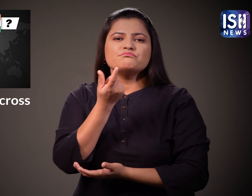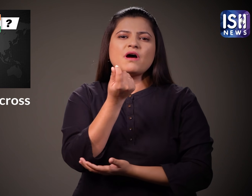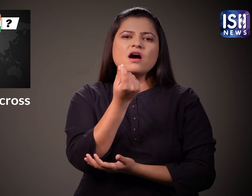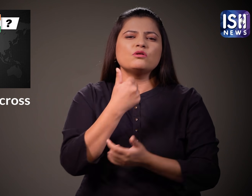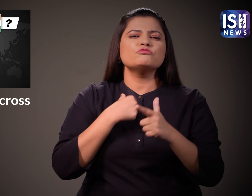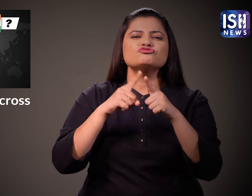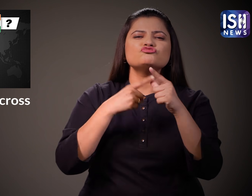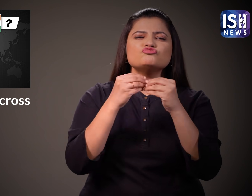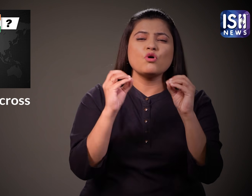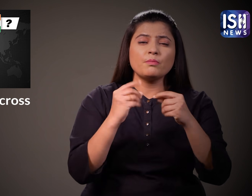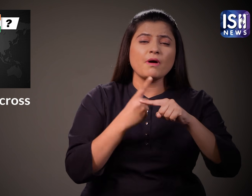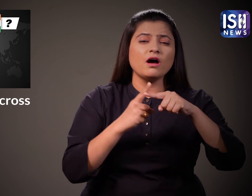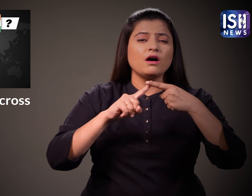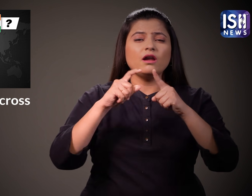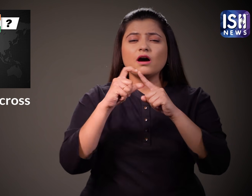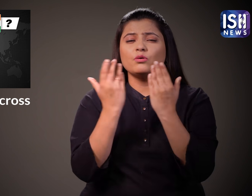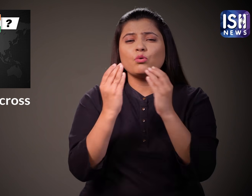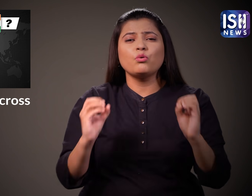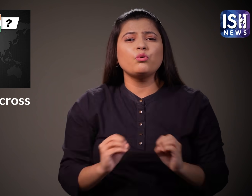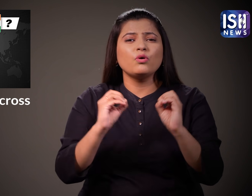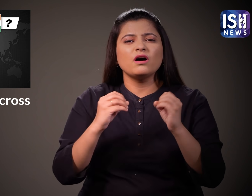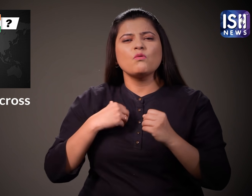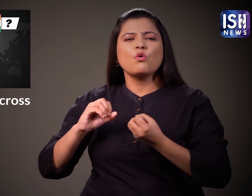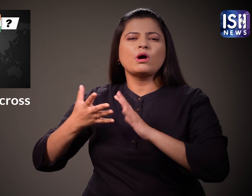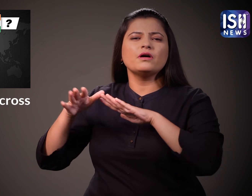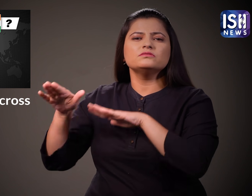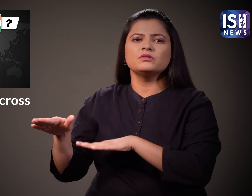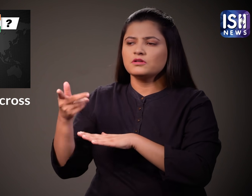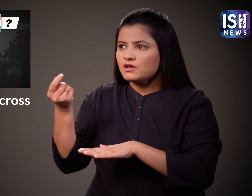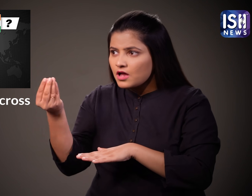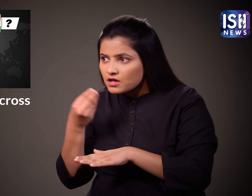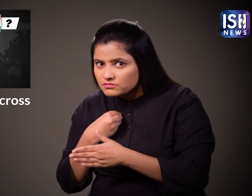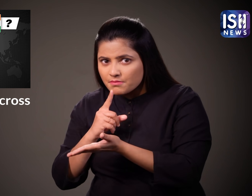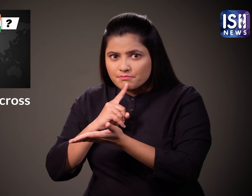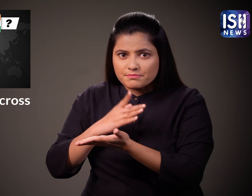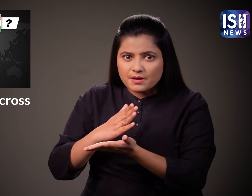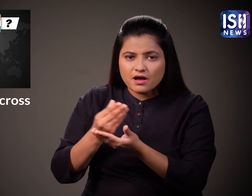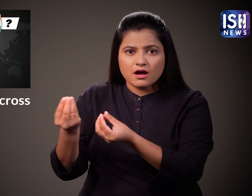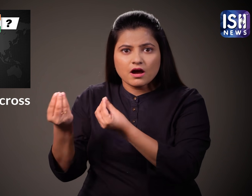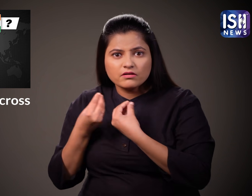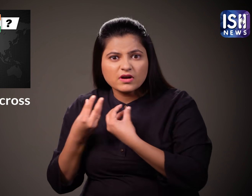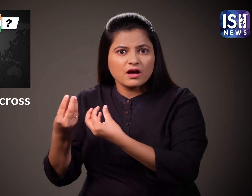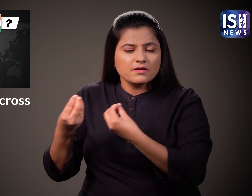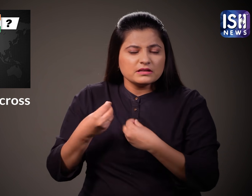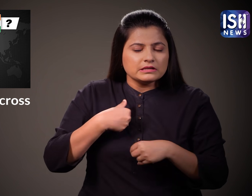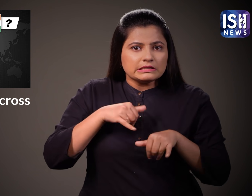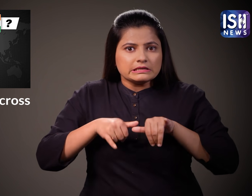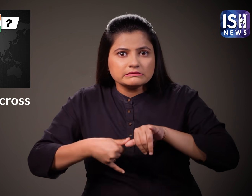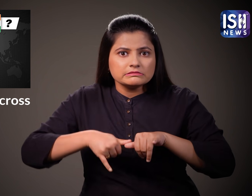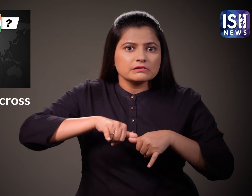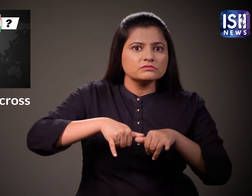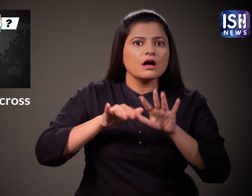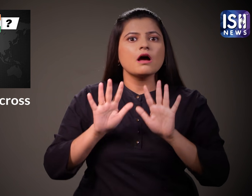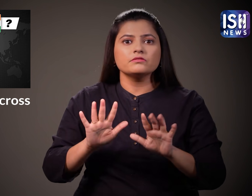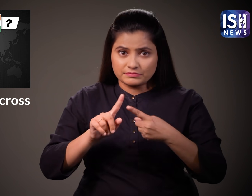Since they did not have jobs and were not financially independant, they had to depend on their husband and take permissions for everything.